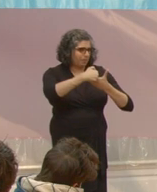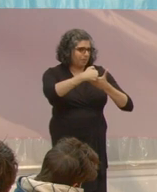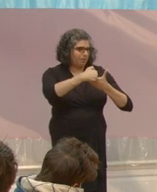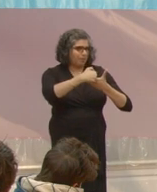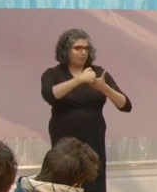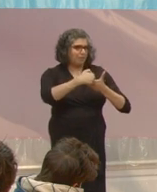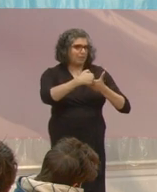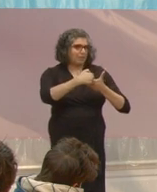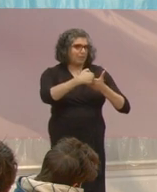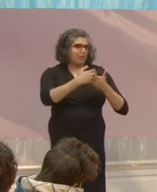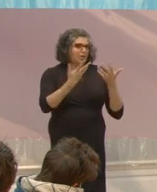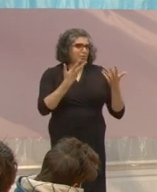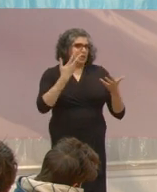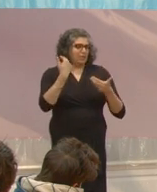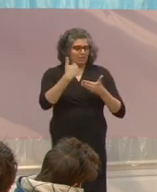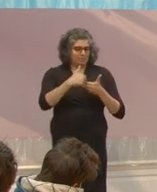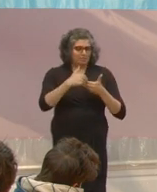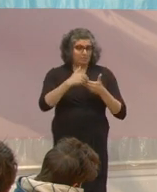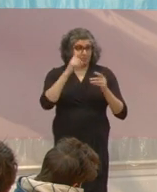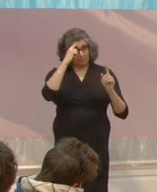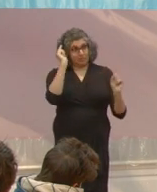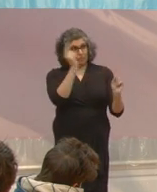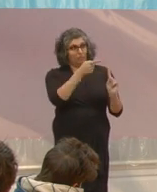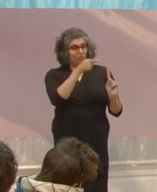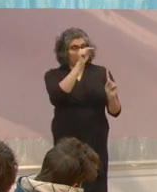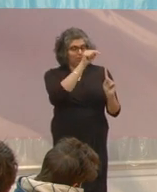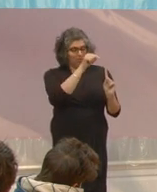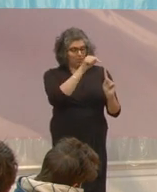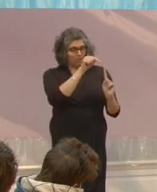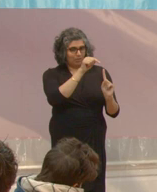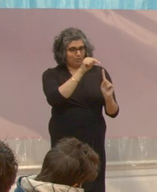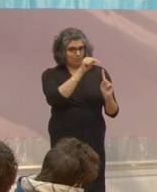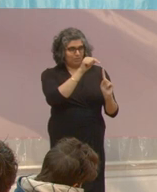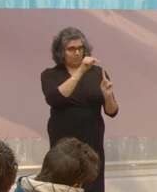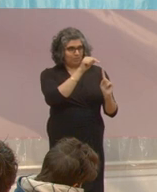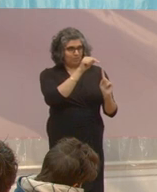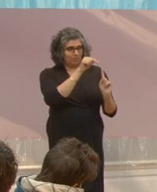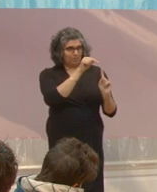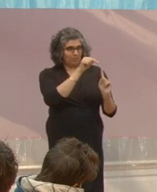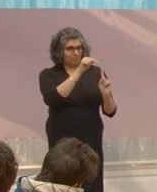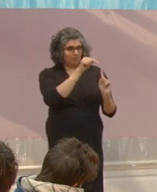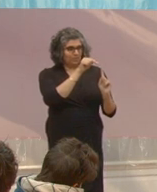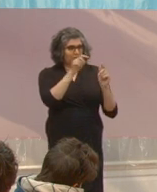to participate intentionally as an opportunity to comment on or